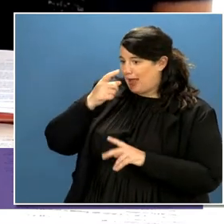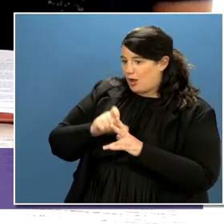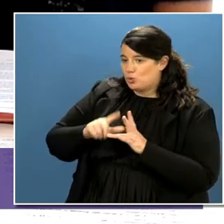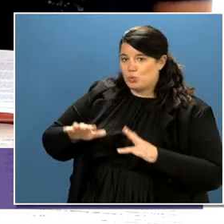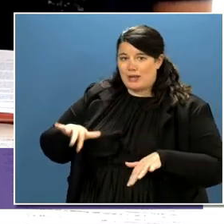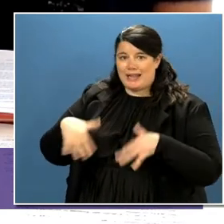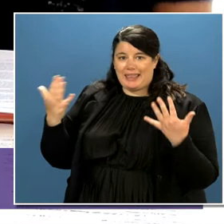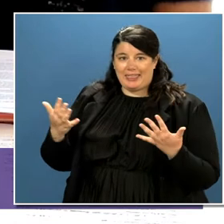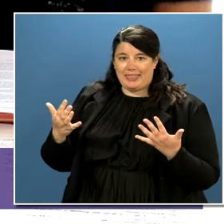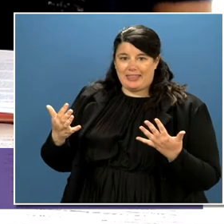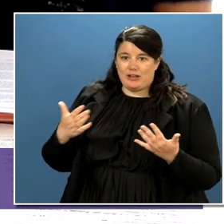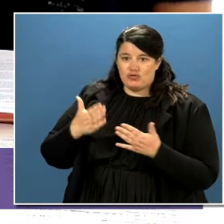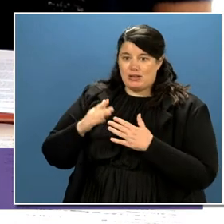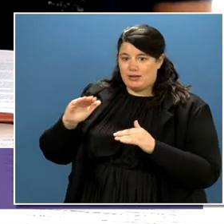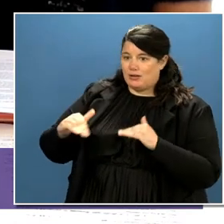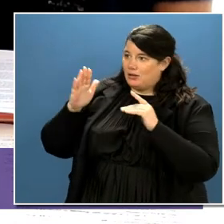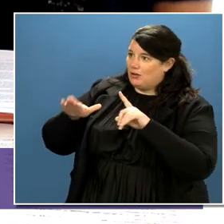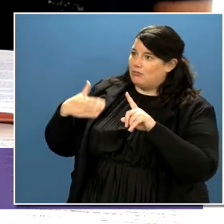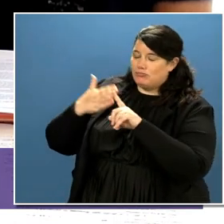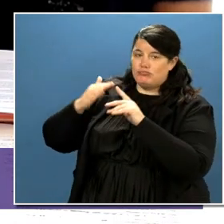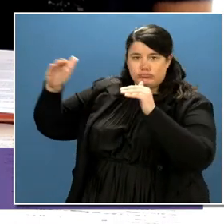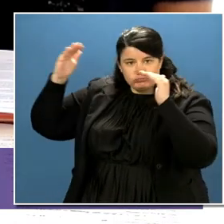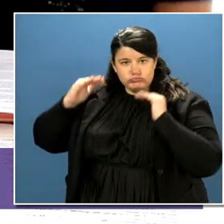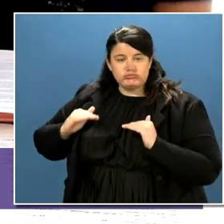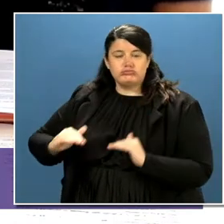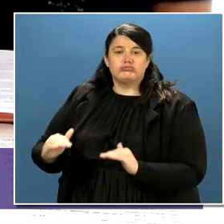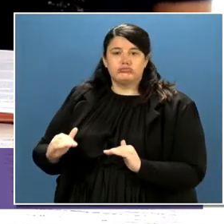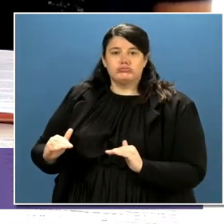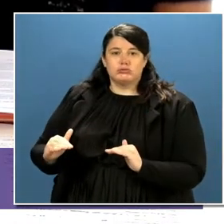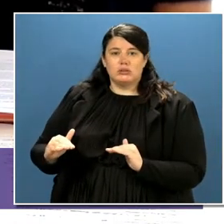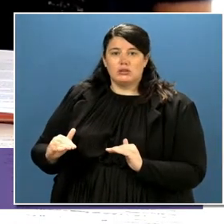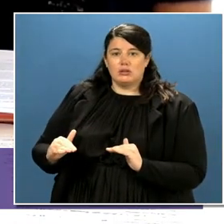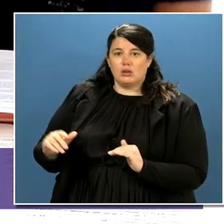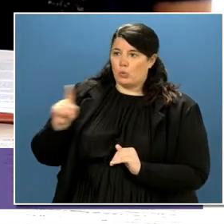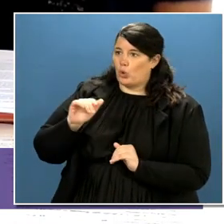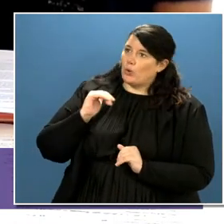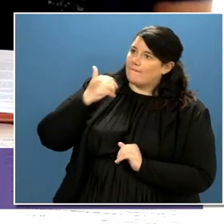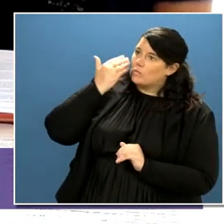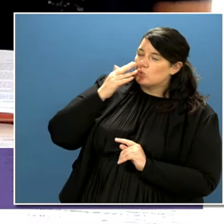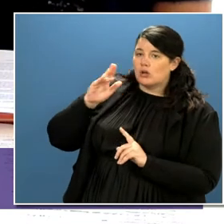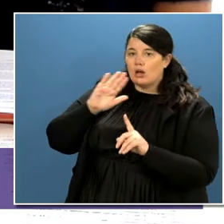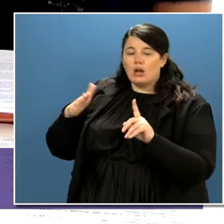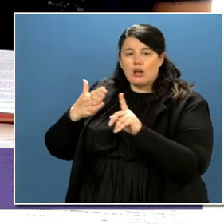ceiling is so low for you that we can't have these conversations on what your future looks like when it comes to employment.